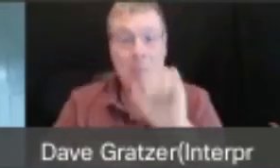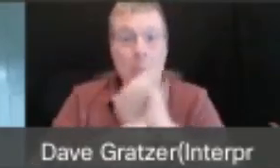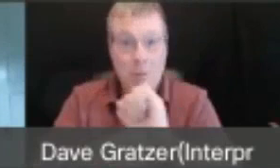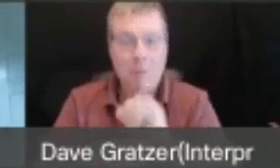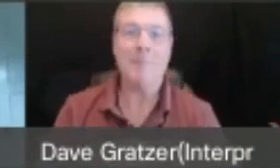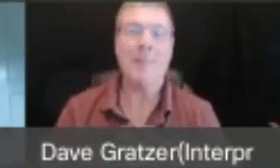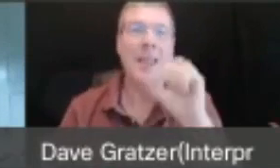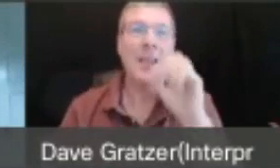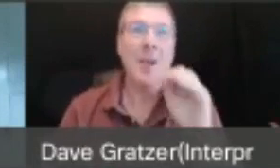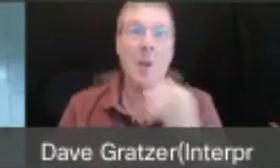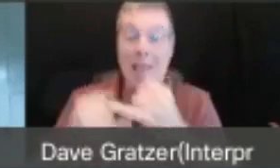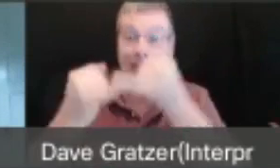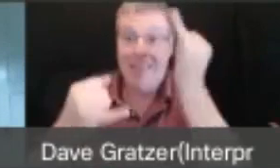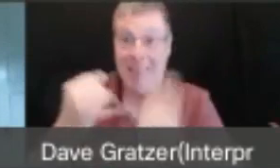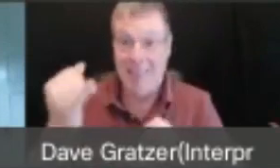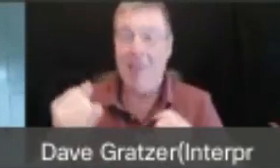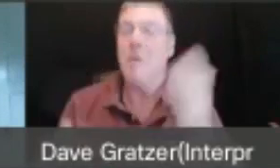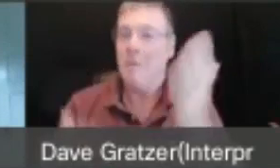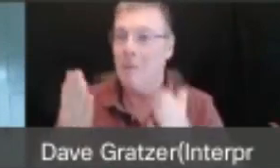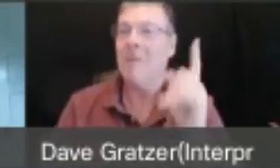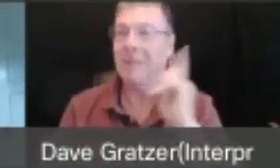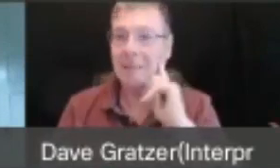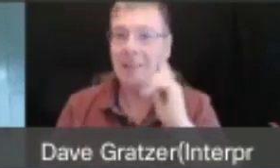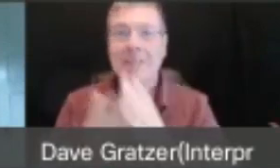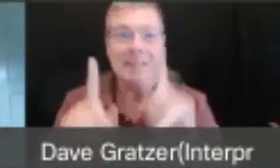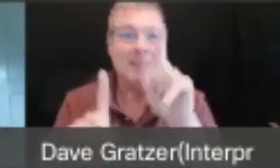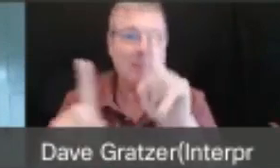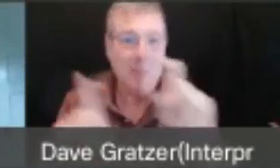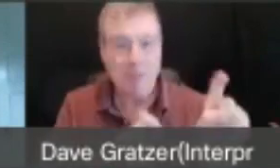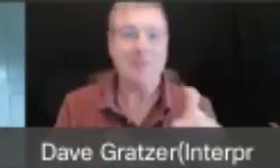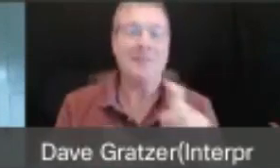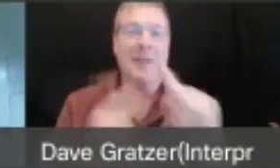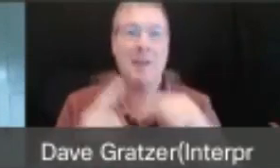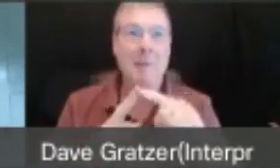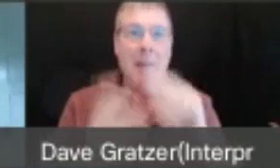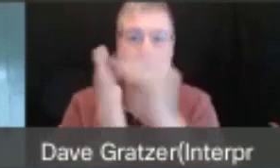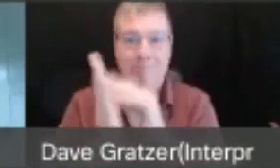So at the end, we'll probably hear some questions about documenting work if it's done while an individual